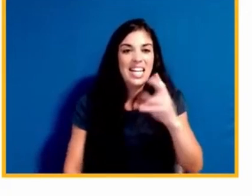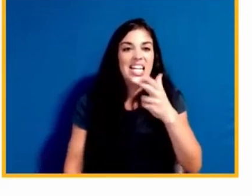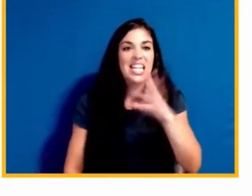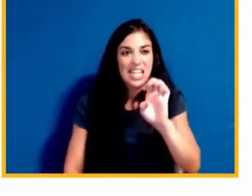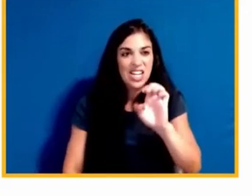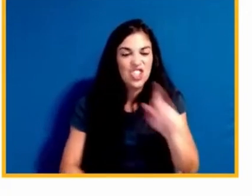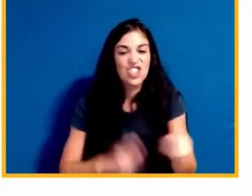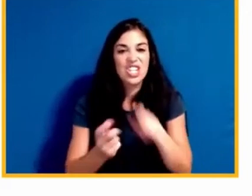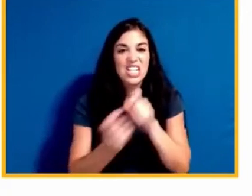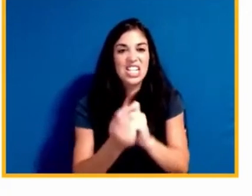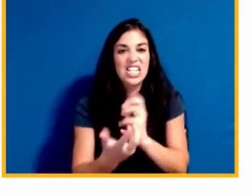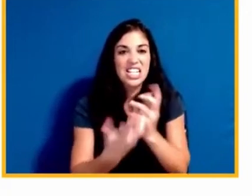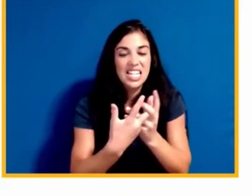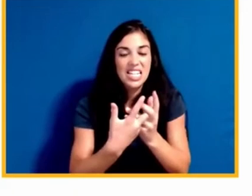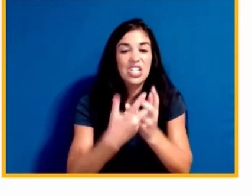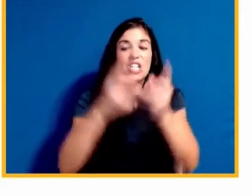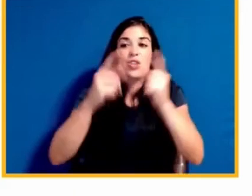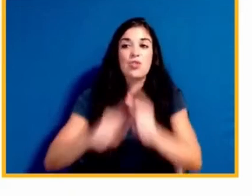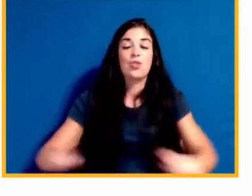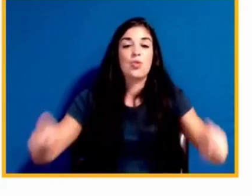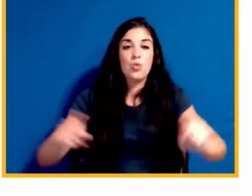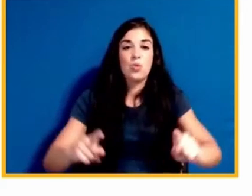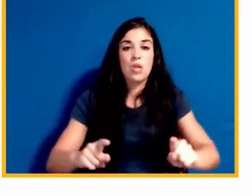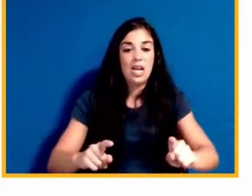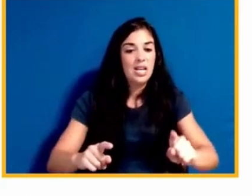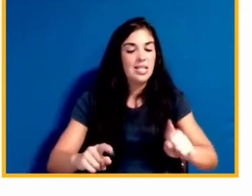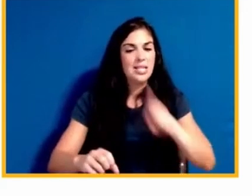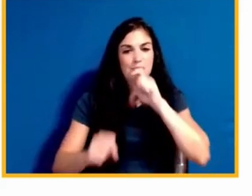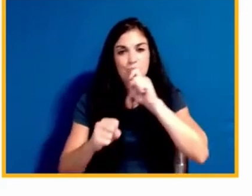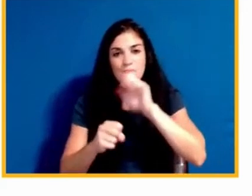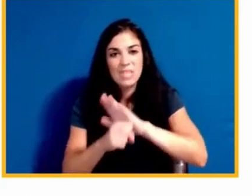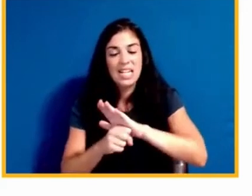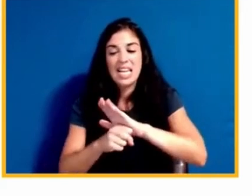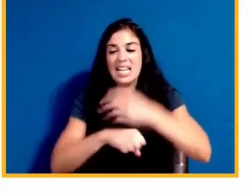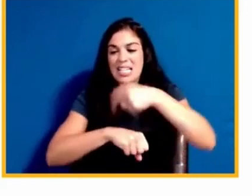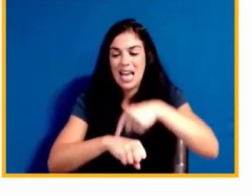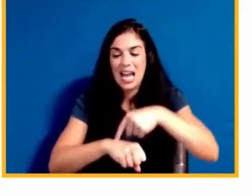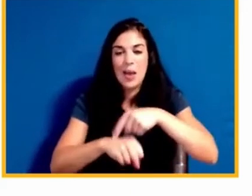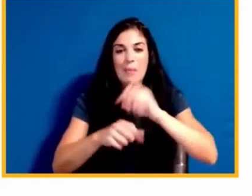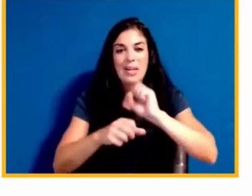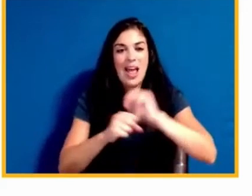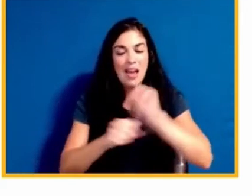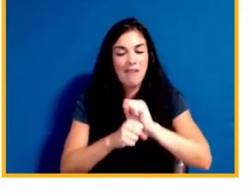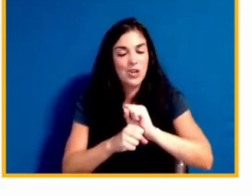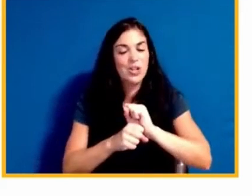you guys are putting in your time and effort is amazing and I'm so proud of all of you for continuing to grow